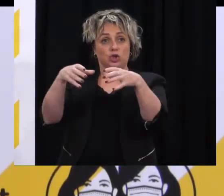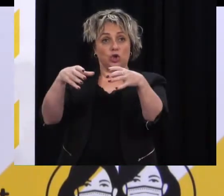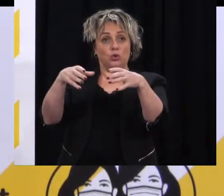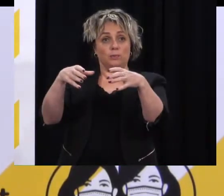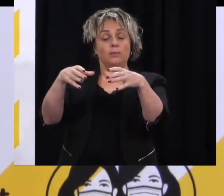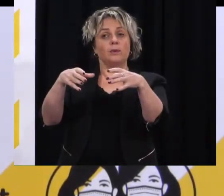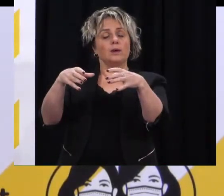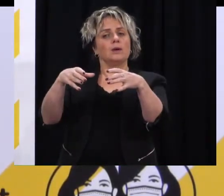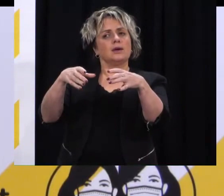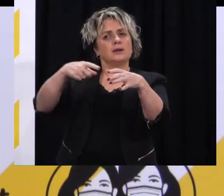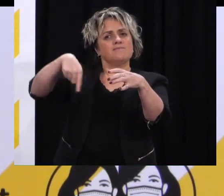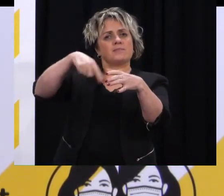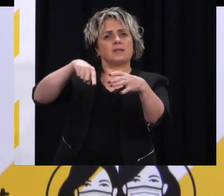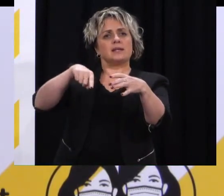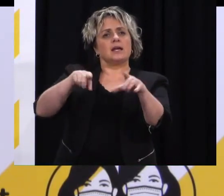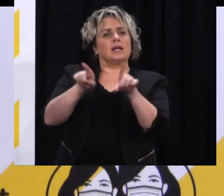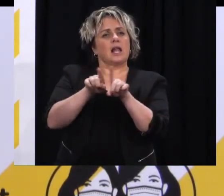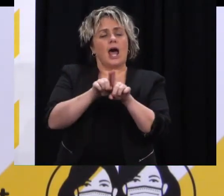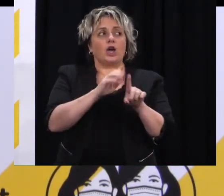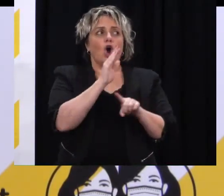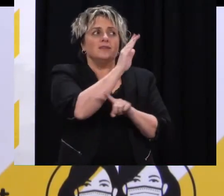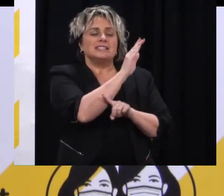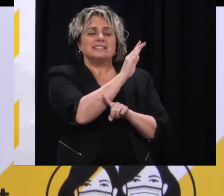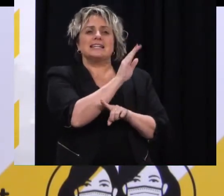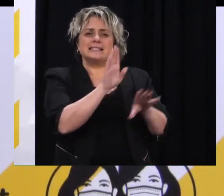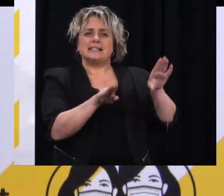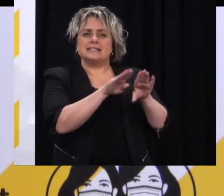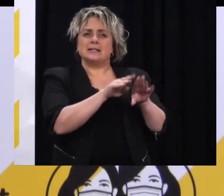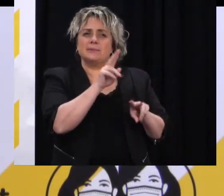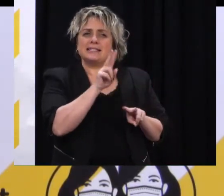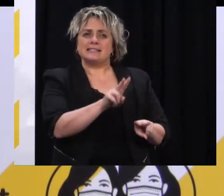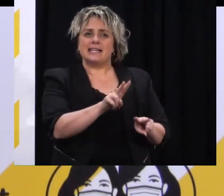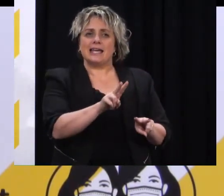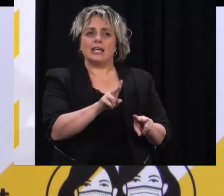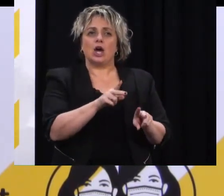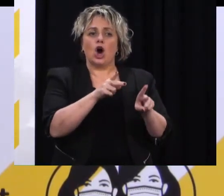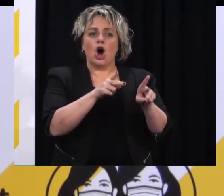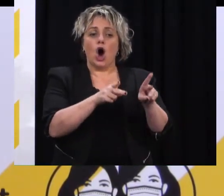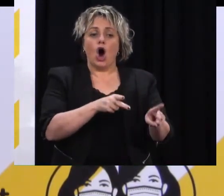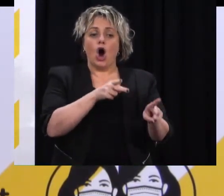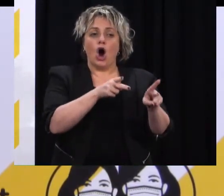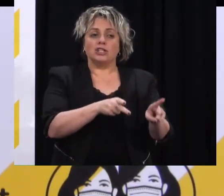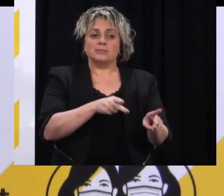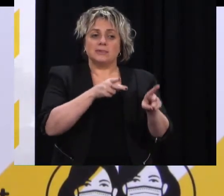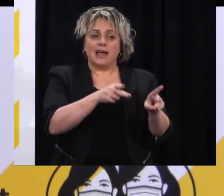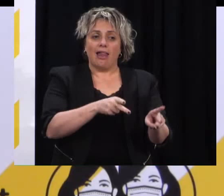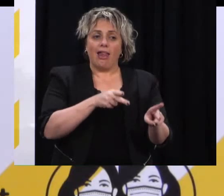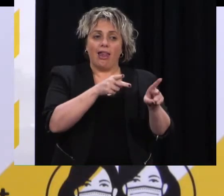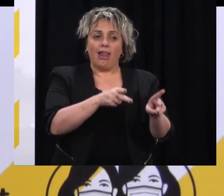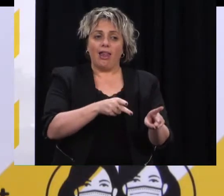clearly, again, the number that are in ICU is indicative too. What we've seen from overseas